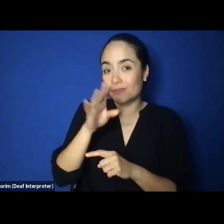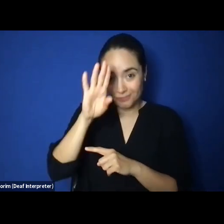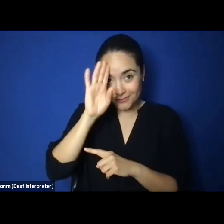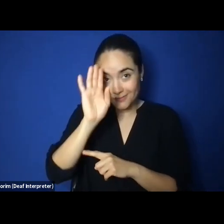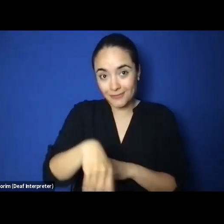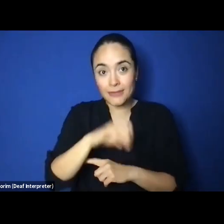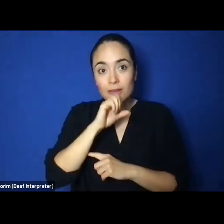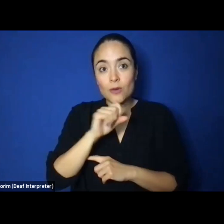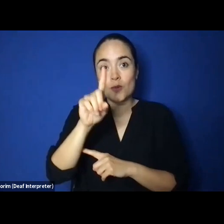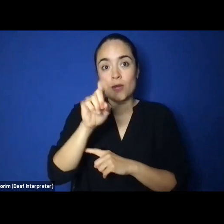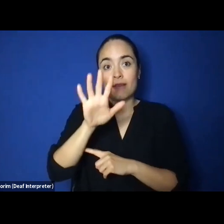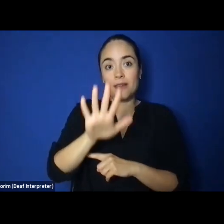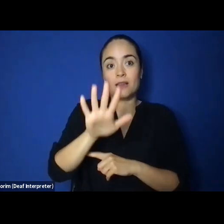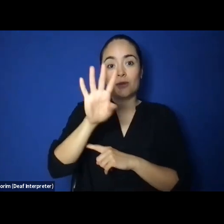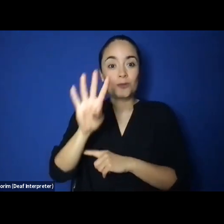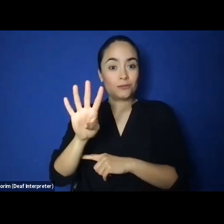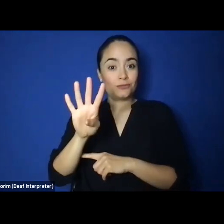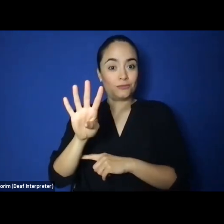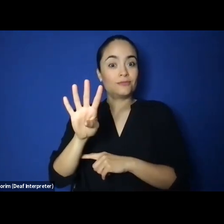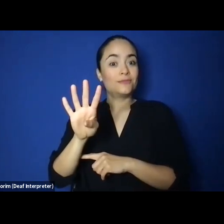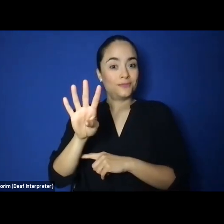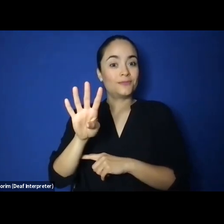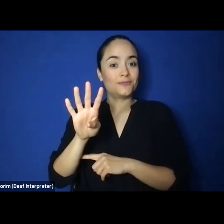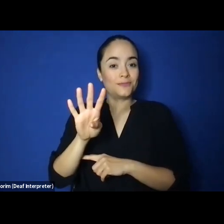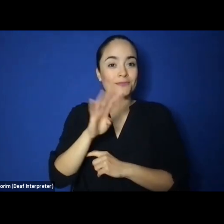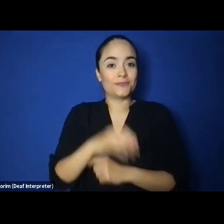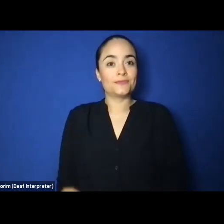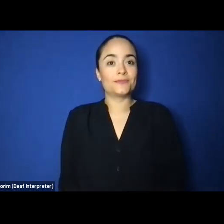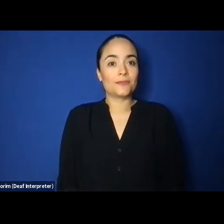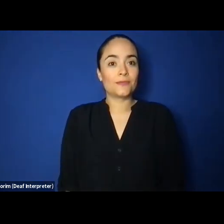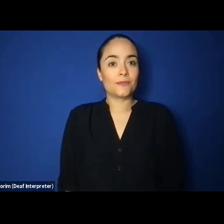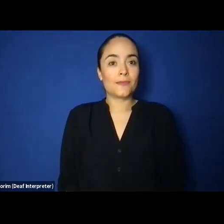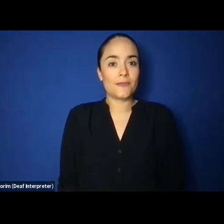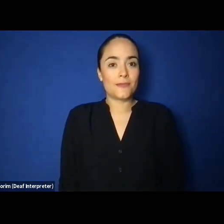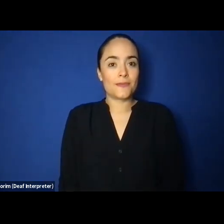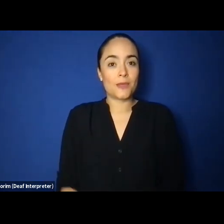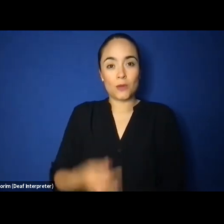and Canada is only 102 years older than me, because I will be 52 this year. So Canada is